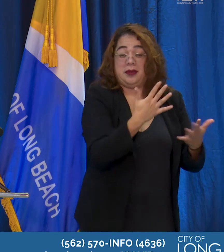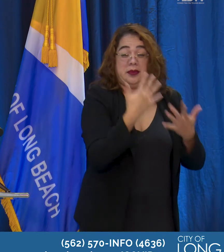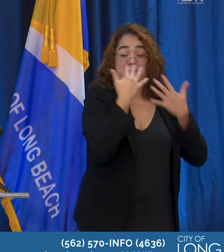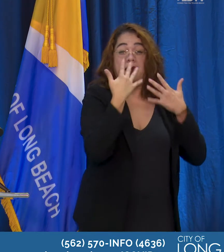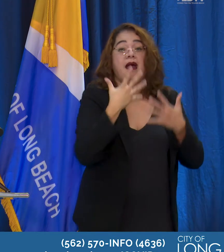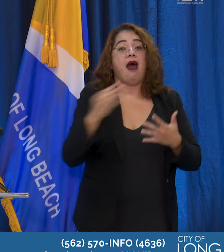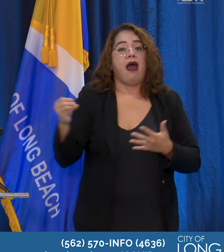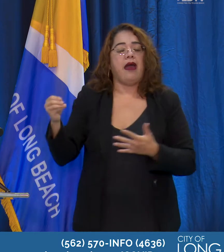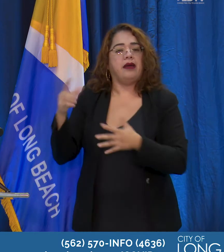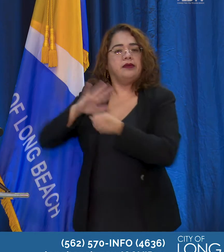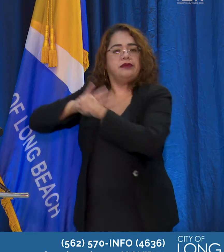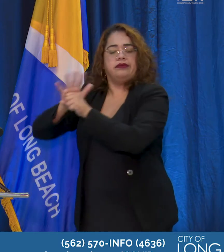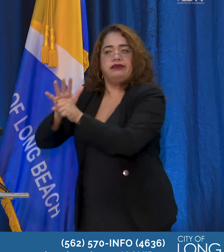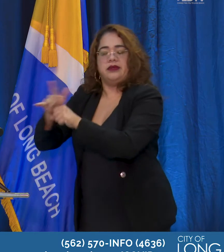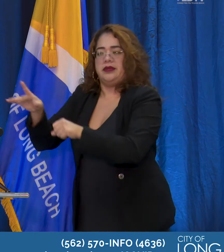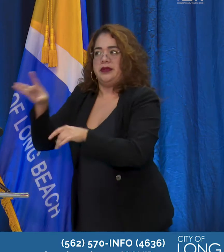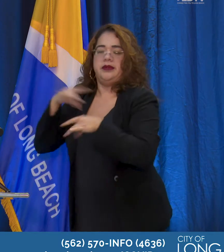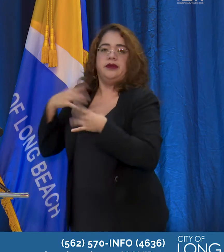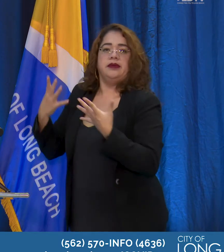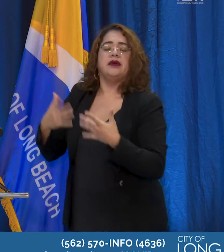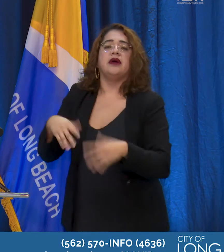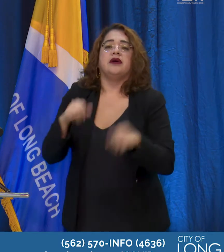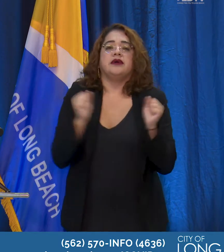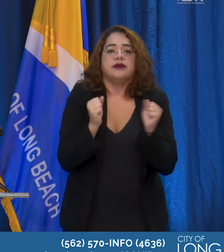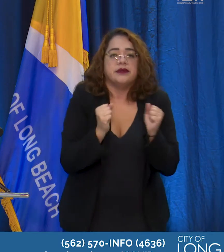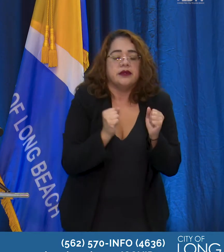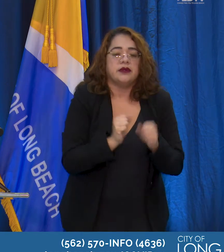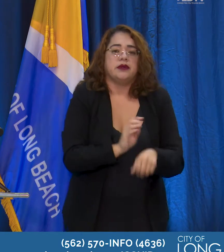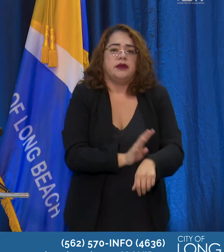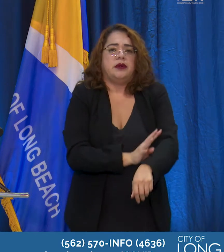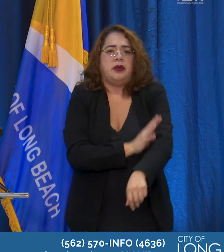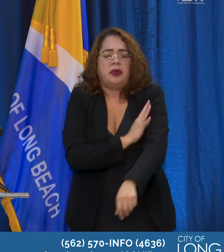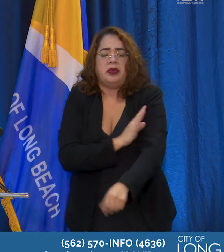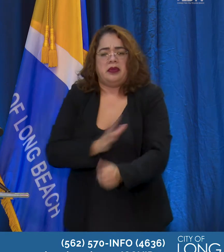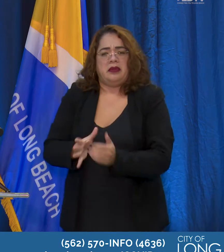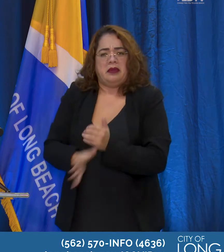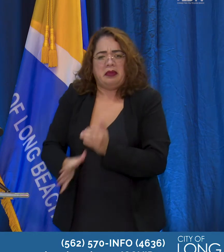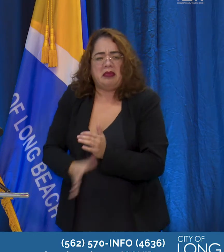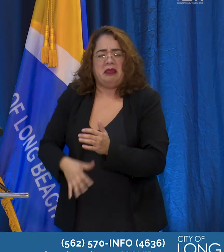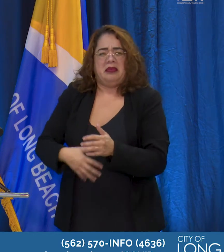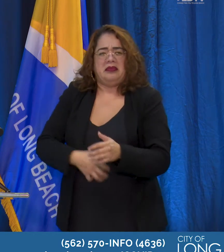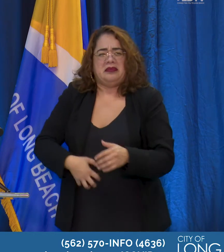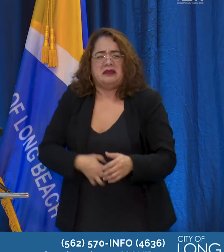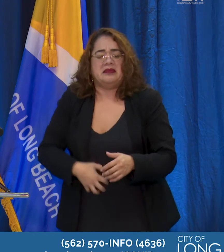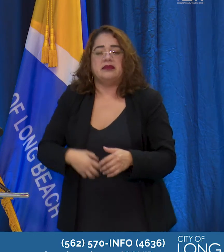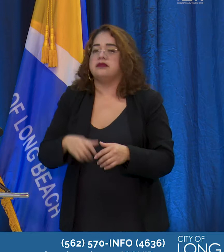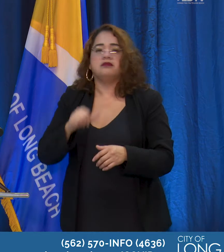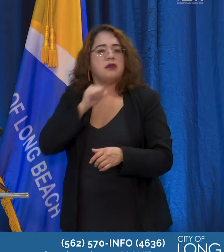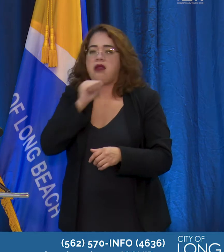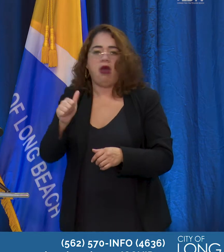or chills, muscle or body aches, and diarrhea are not related to smoke exposure. Of course if you have severe symptoms